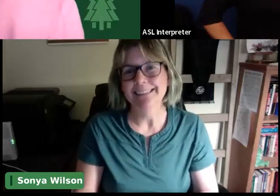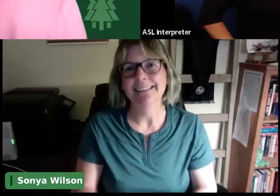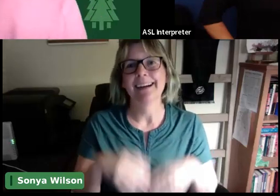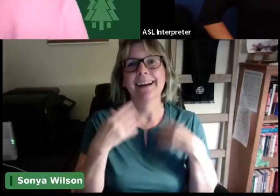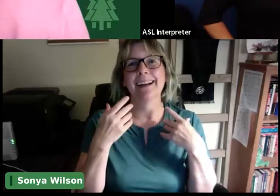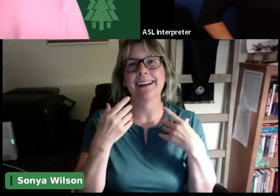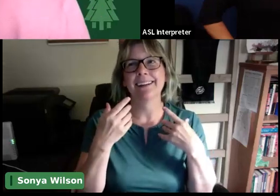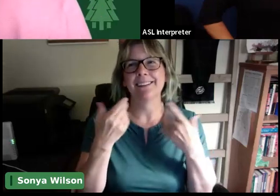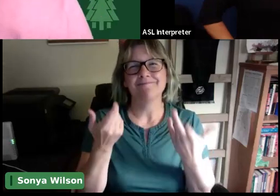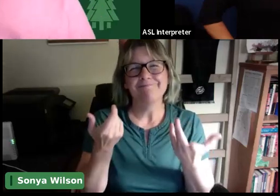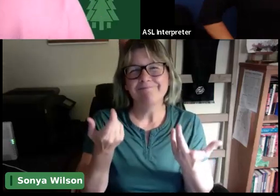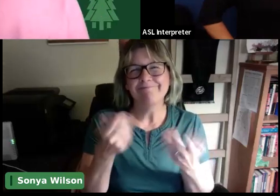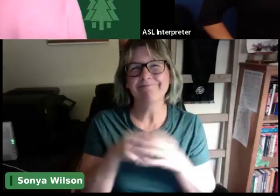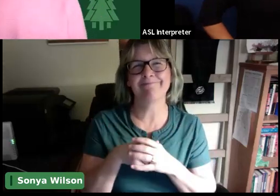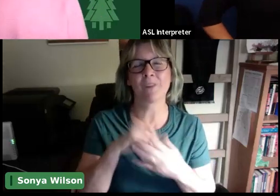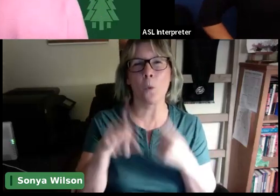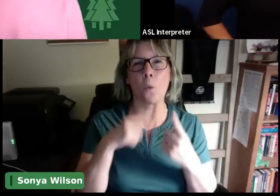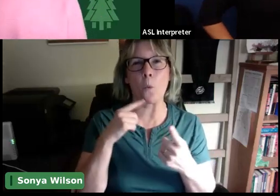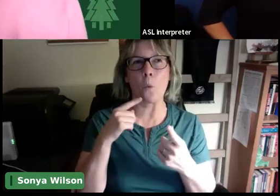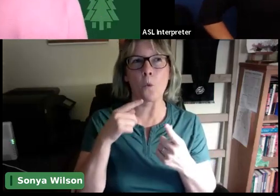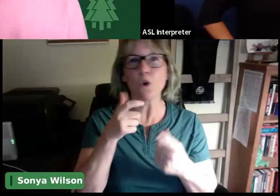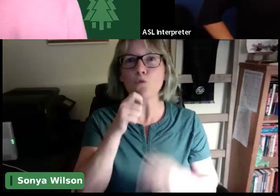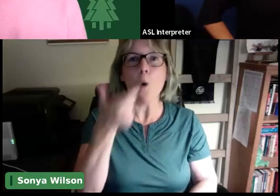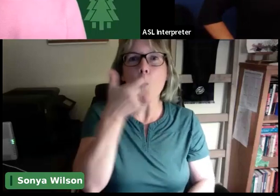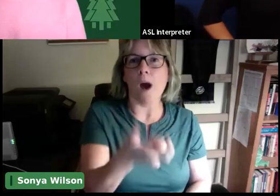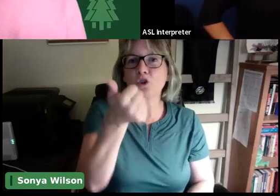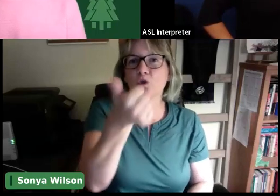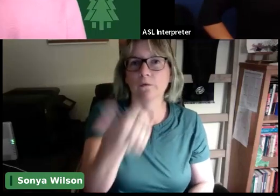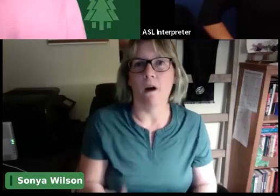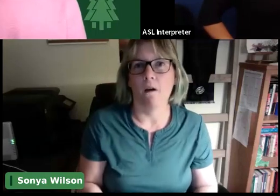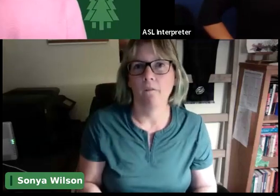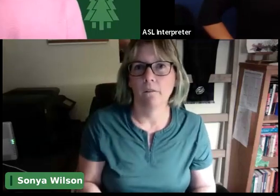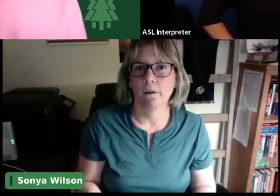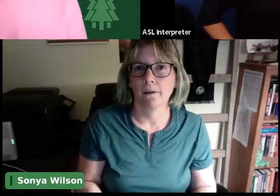good enough, but there are so many mistakes and so many errors that come from there.